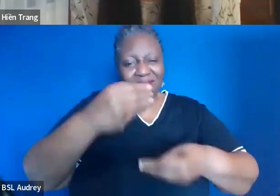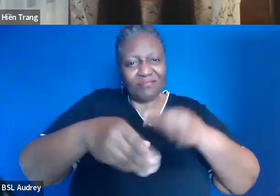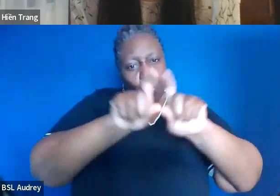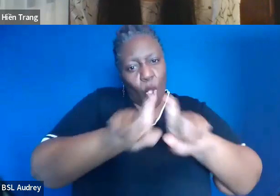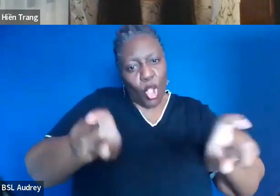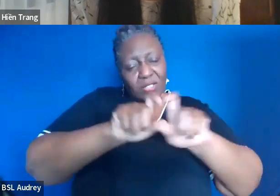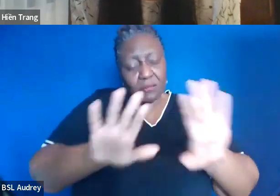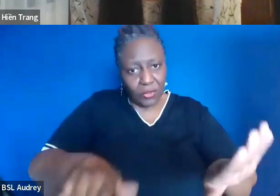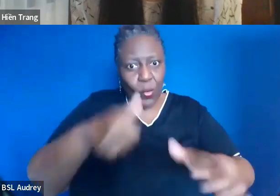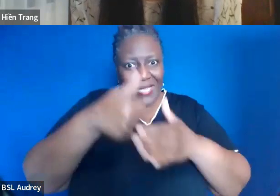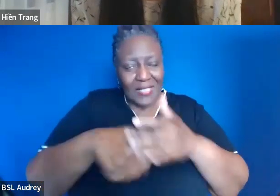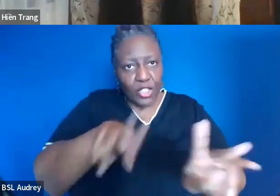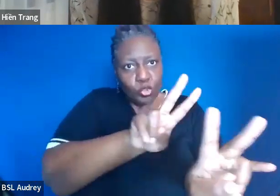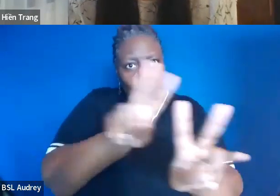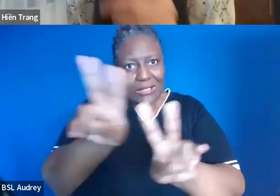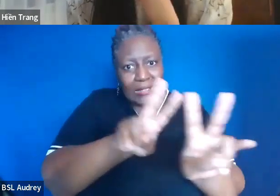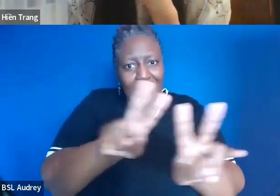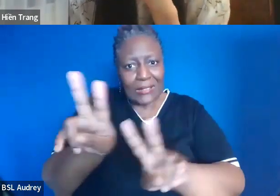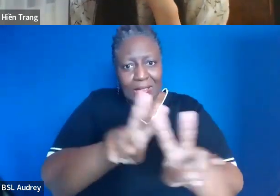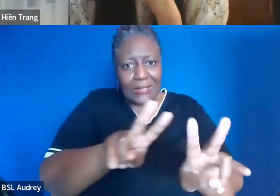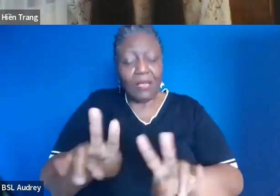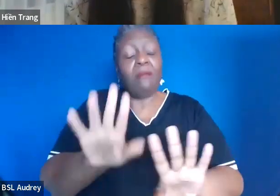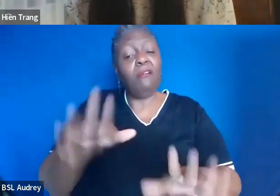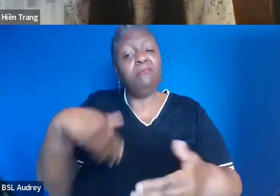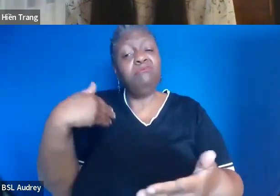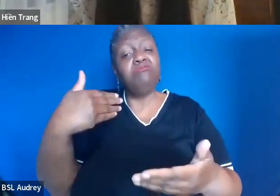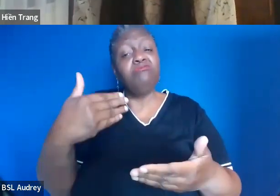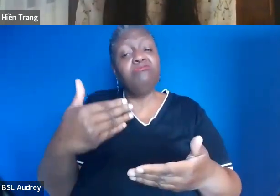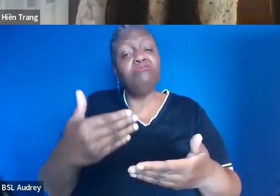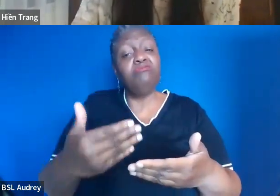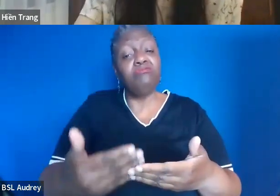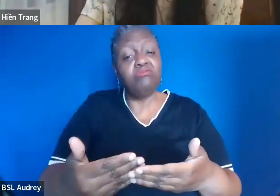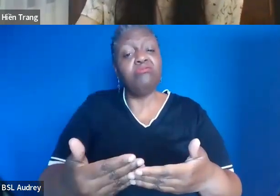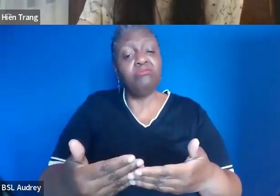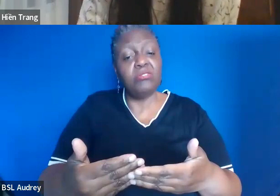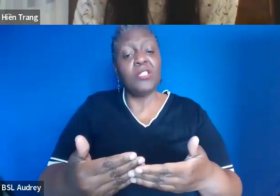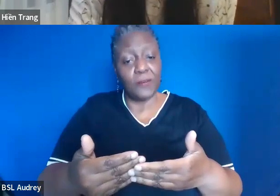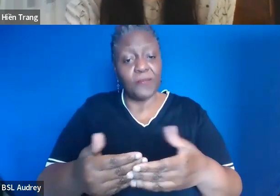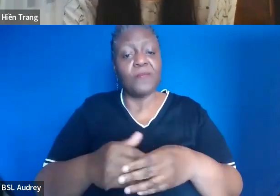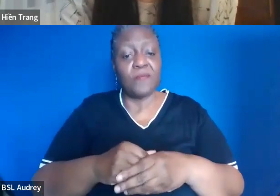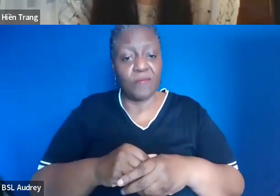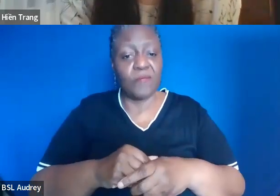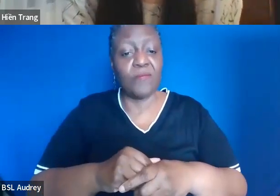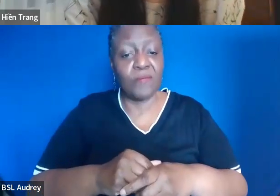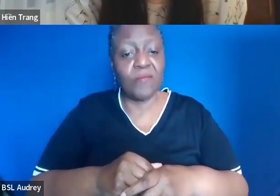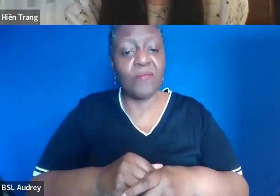how I started reading and that's how it was for a while um my enemies actually started fading away